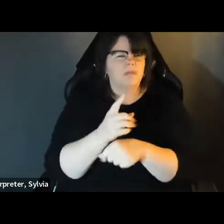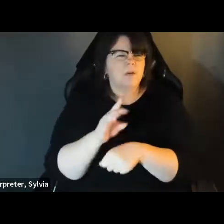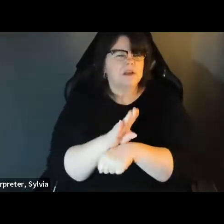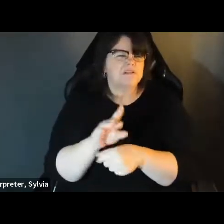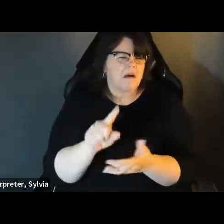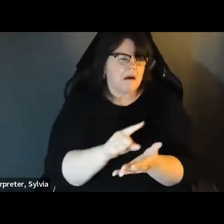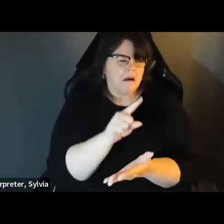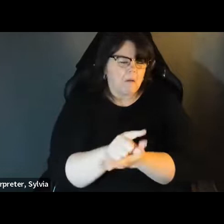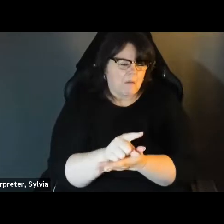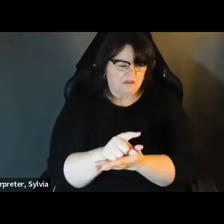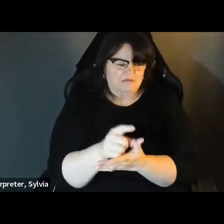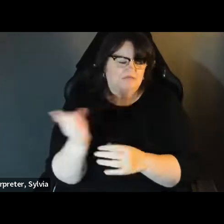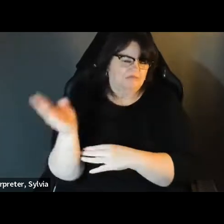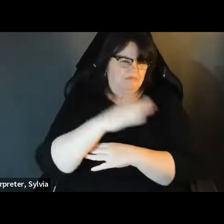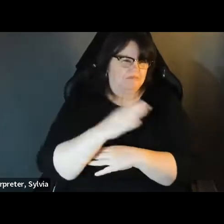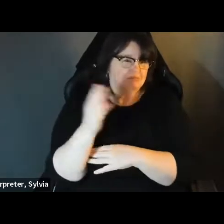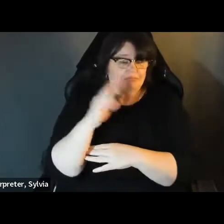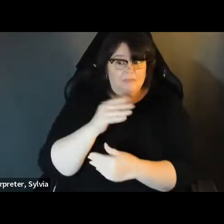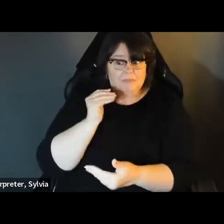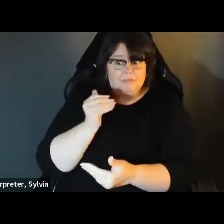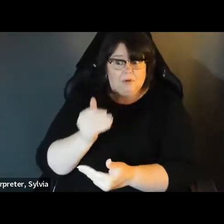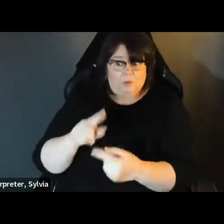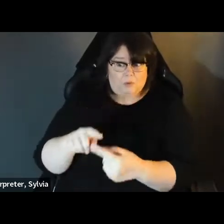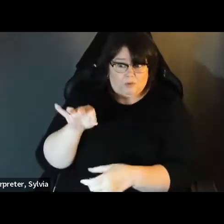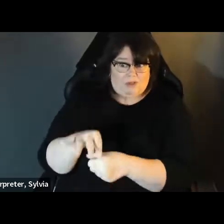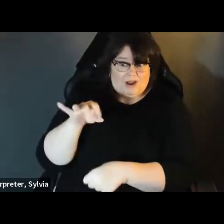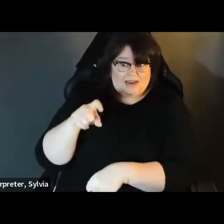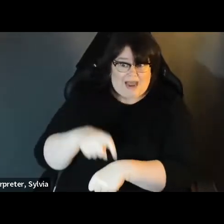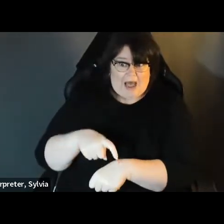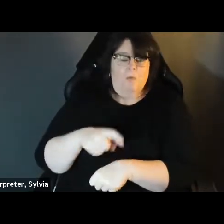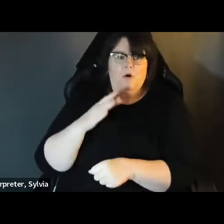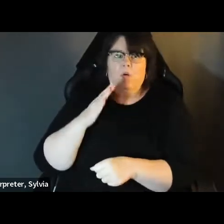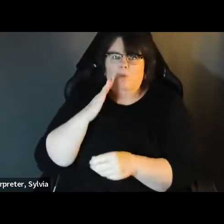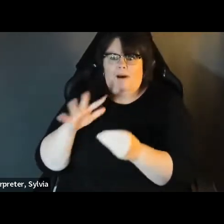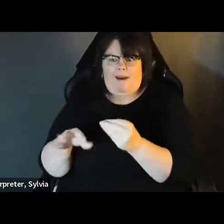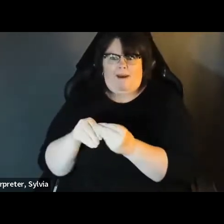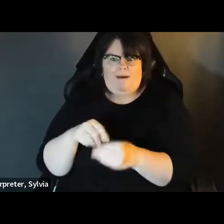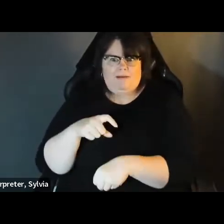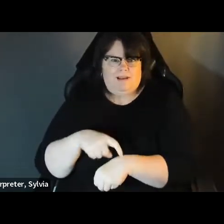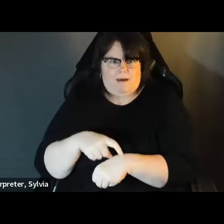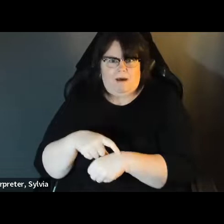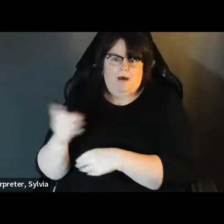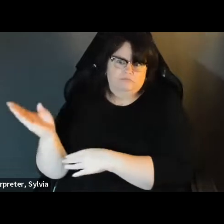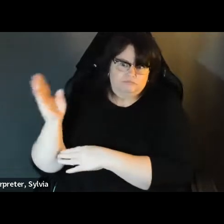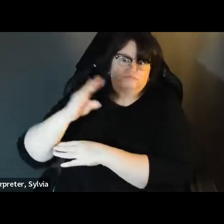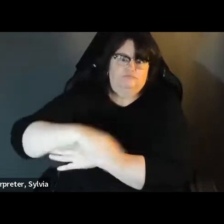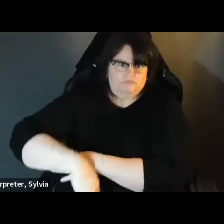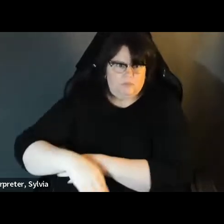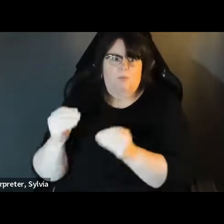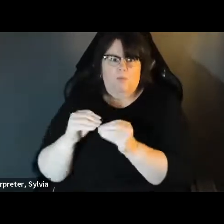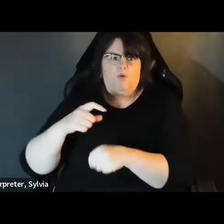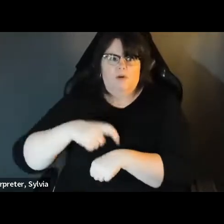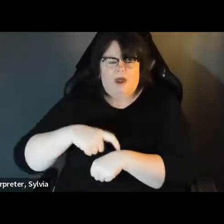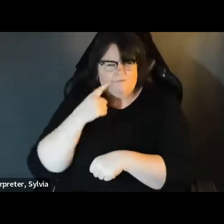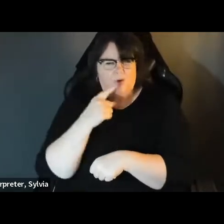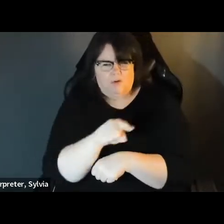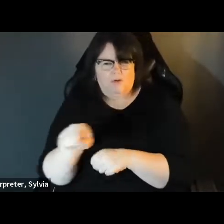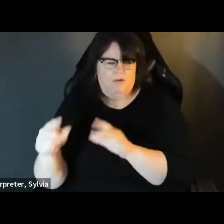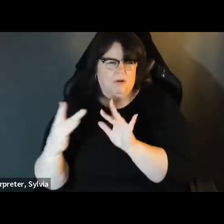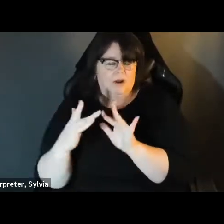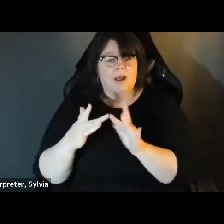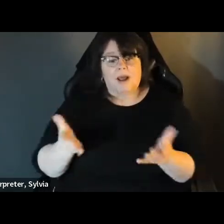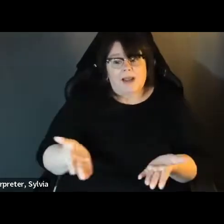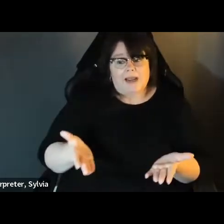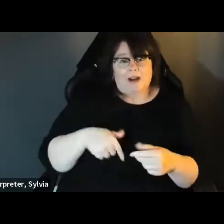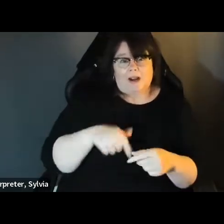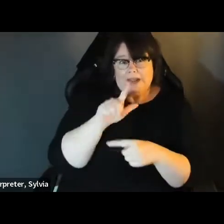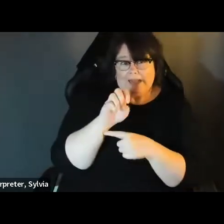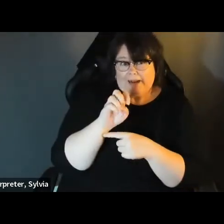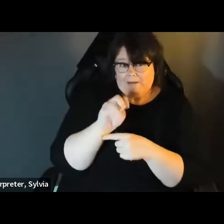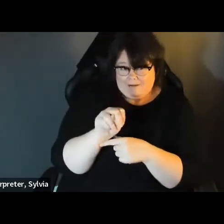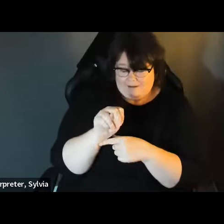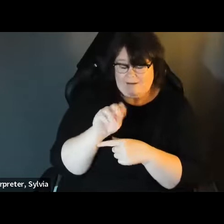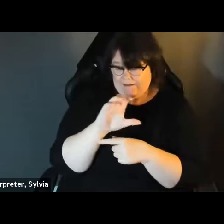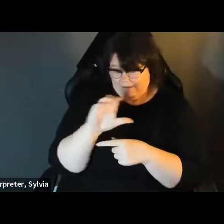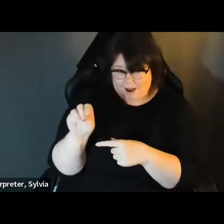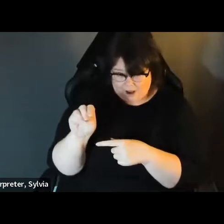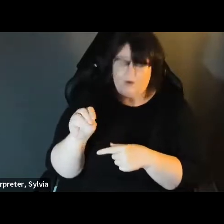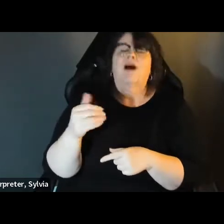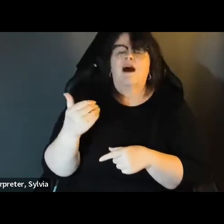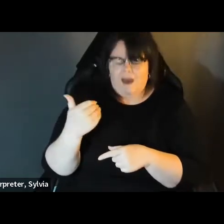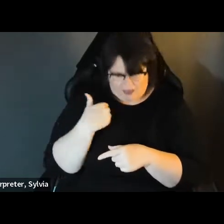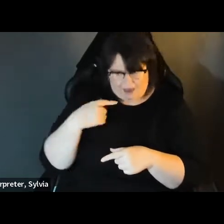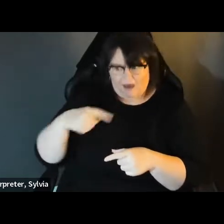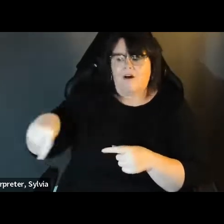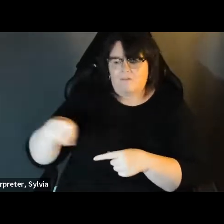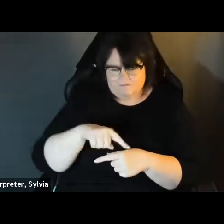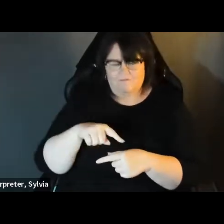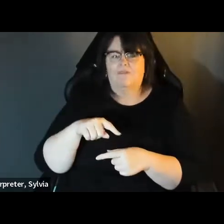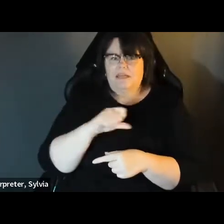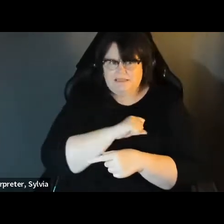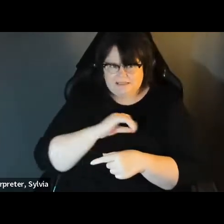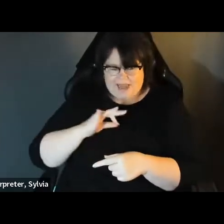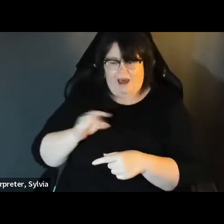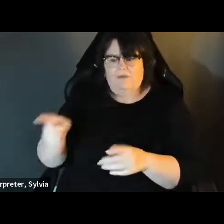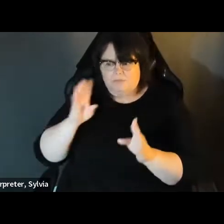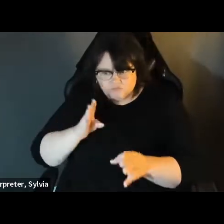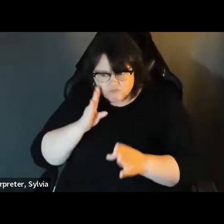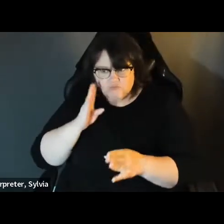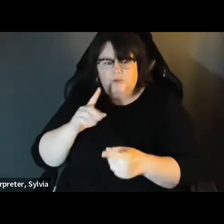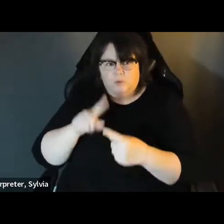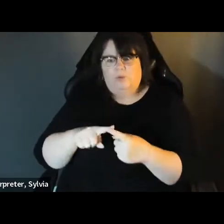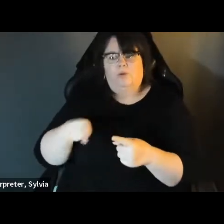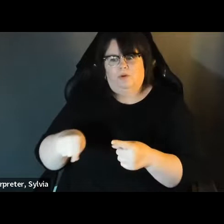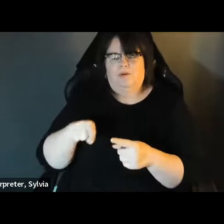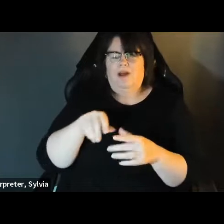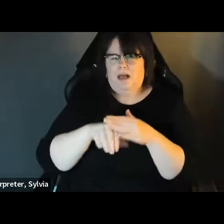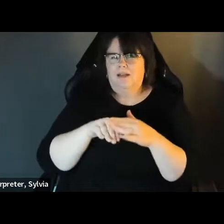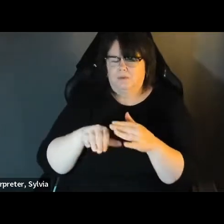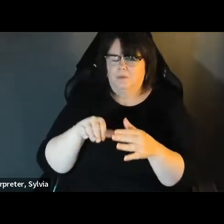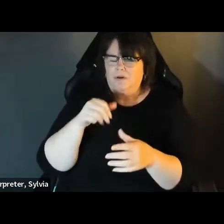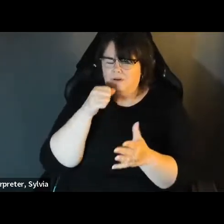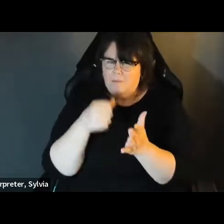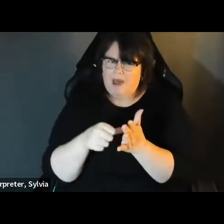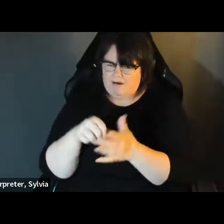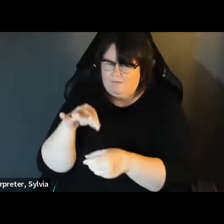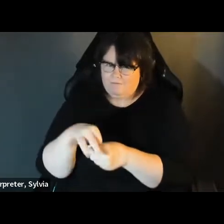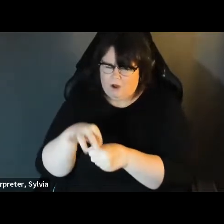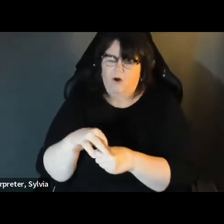As we get really close to election day on election day itself, on here in our county. Since we're a medium size county here in Leon, we have, like a dedicated vote by mail staff that are able to answer those particular questions as well and then serve as a Conduit, as needed to the technology that may